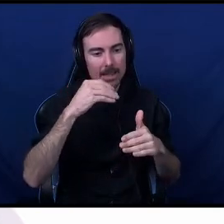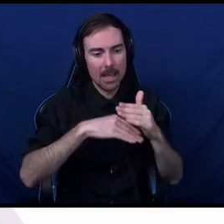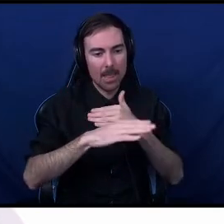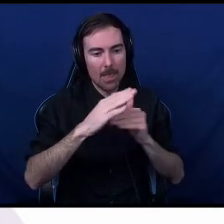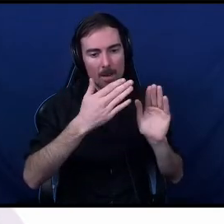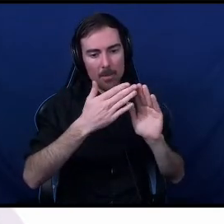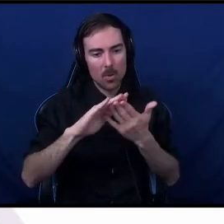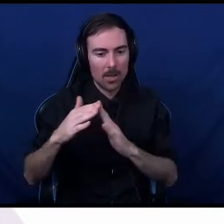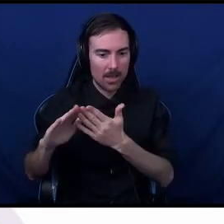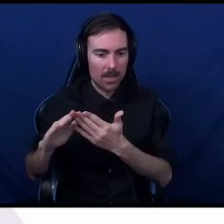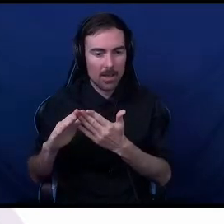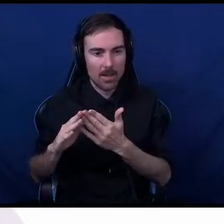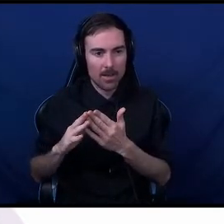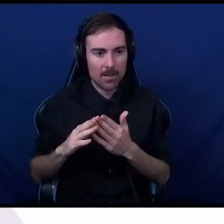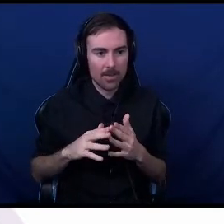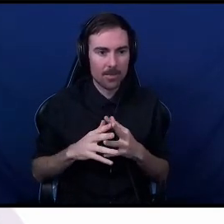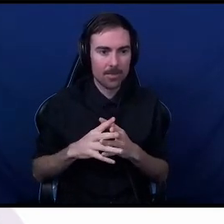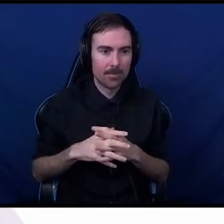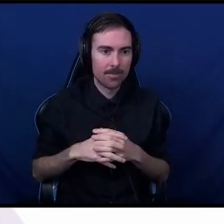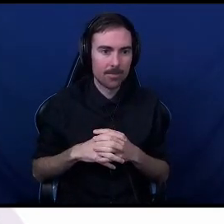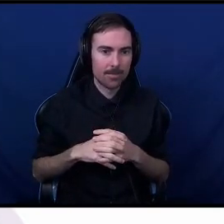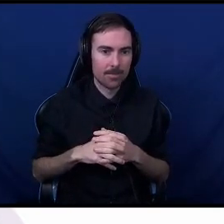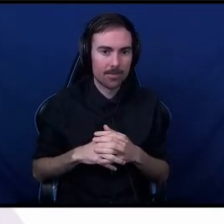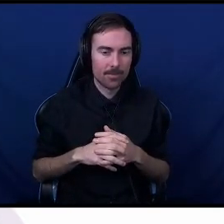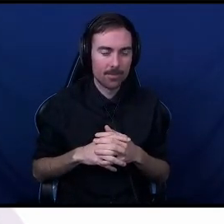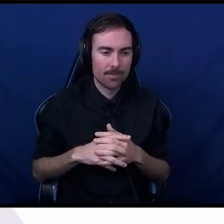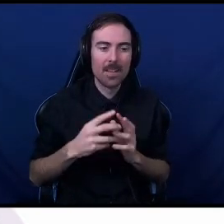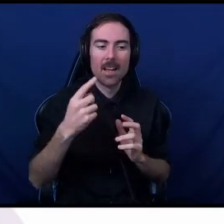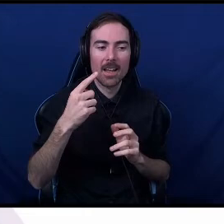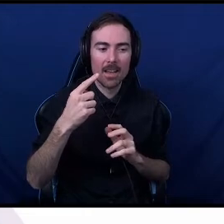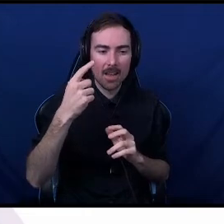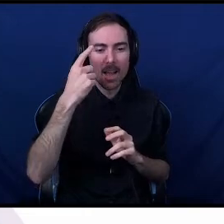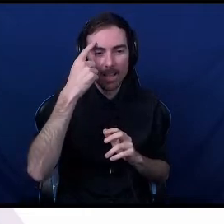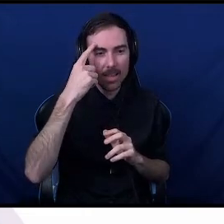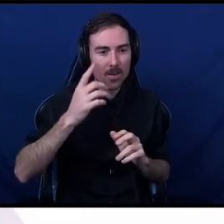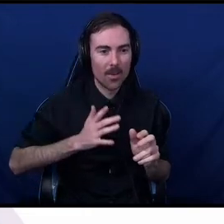I think we need to find a business, and have this conversation with a business and get them involved in this